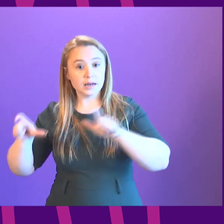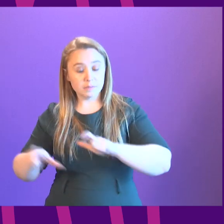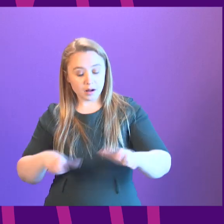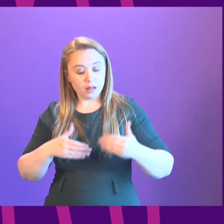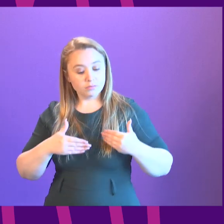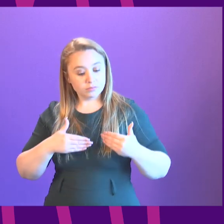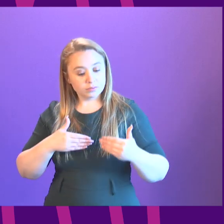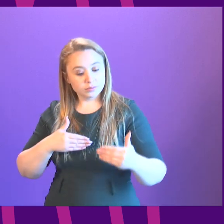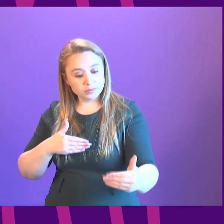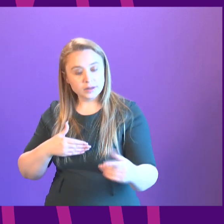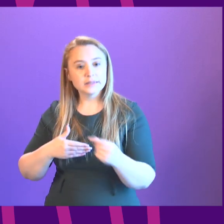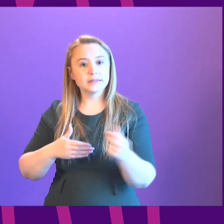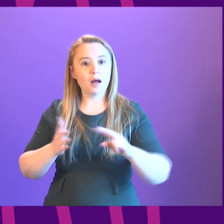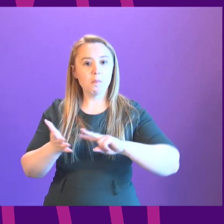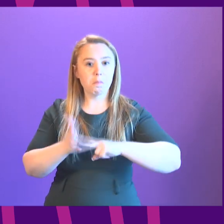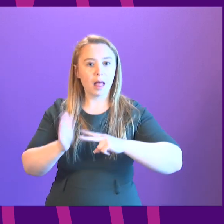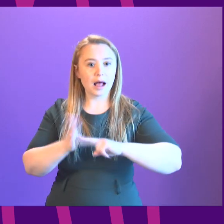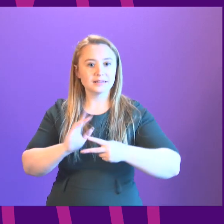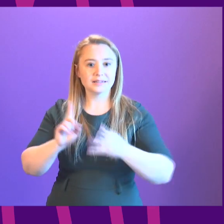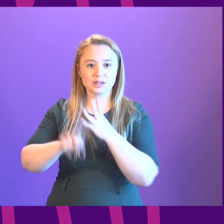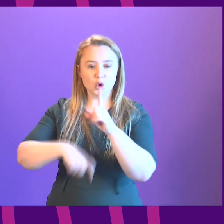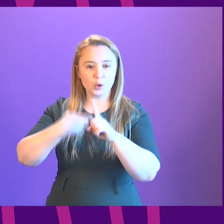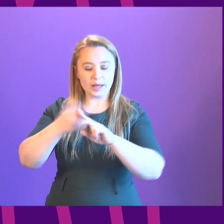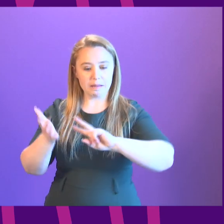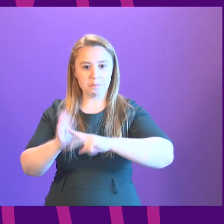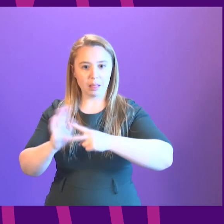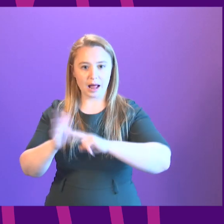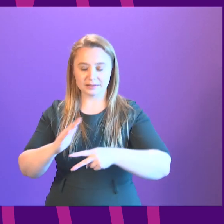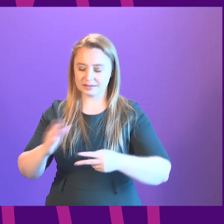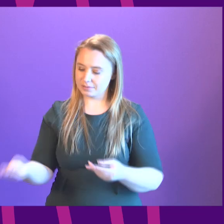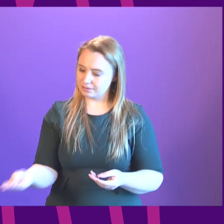that have been set out in other parts of the UK, as we have seen from the reactions of